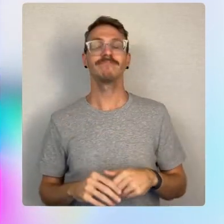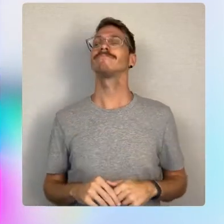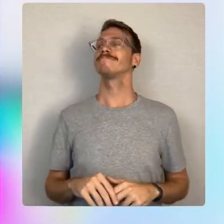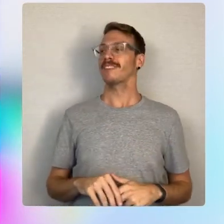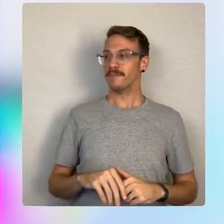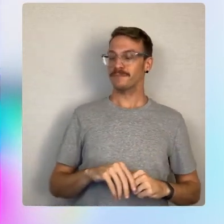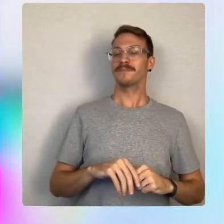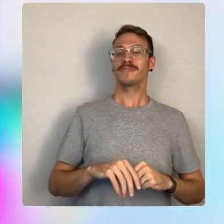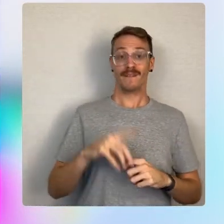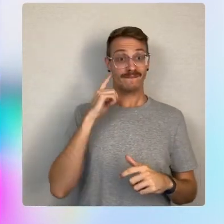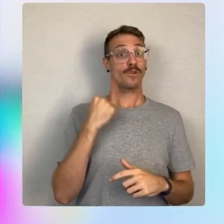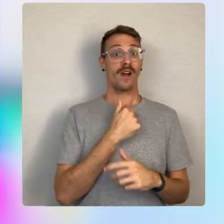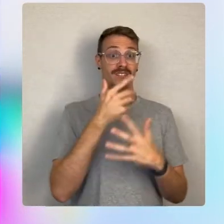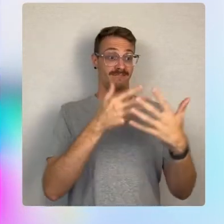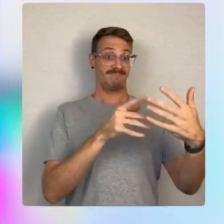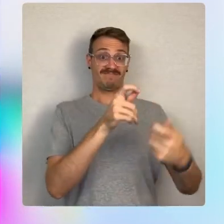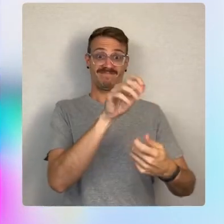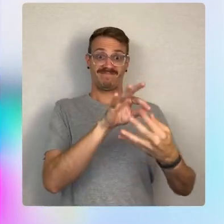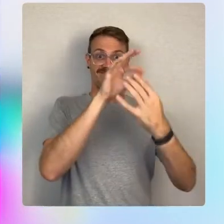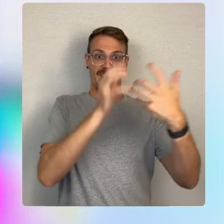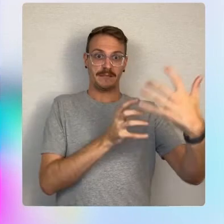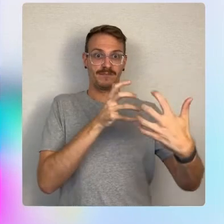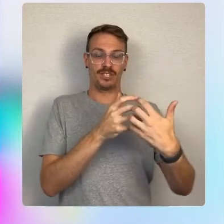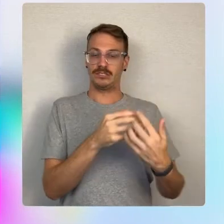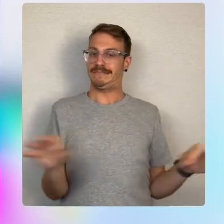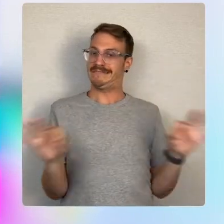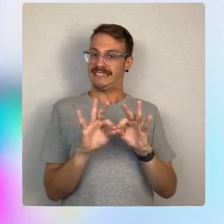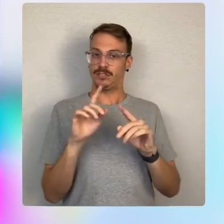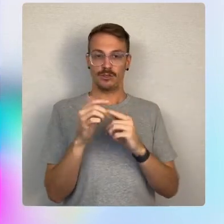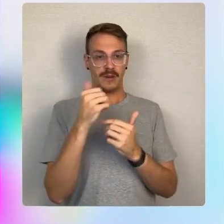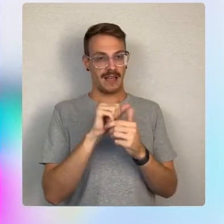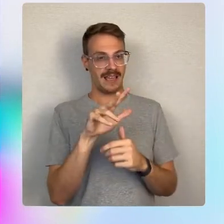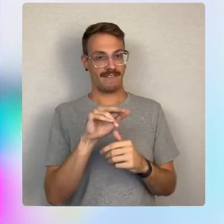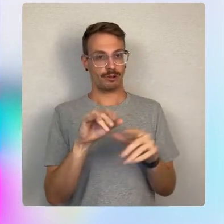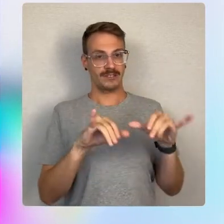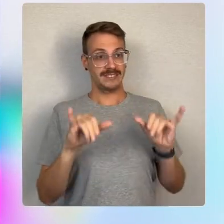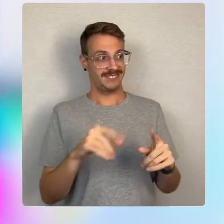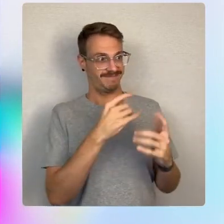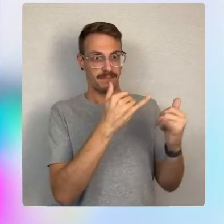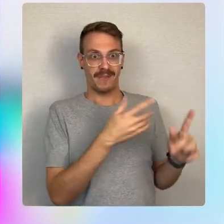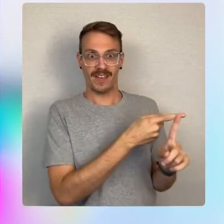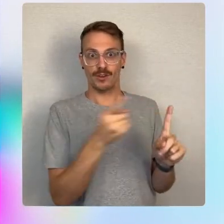customization is key to any kind of avatar system where players want to represent themselves how they are.